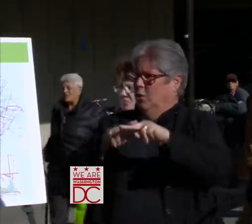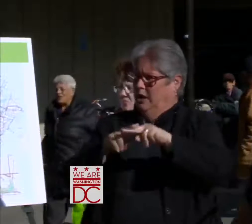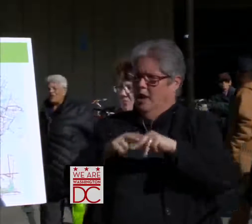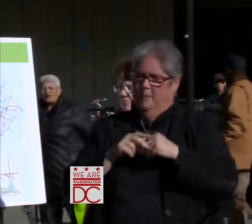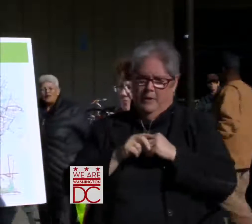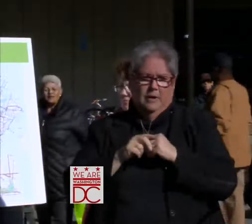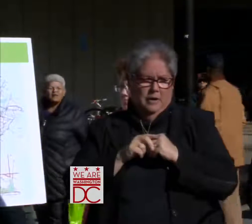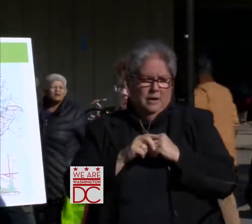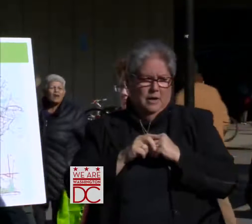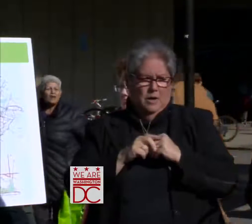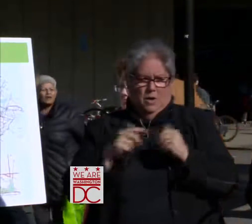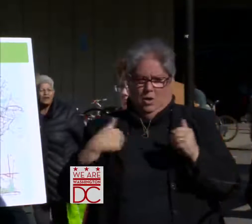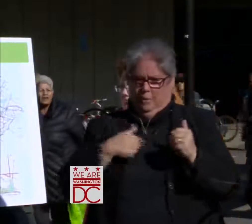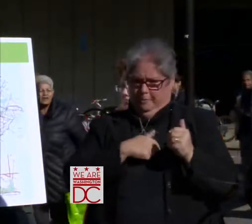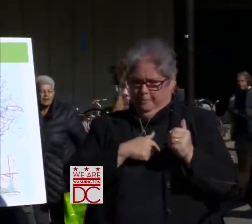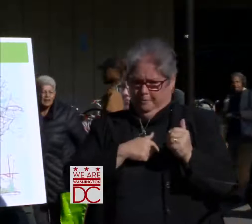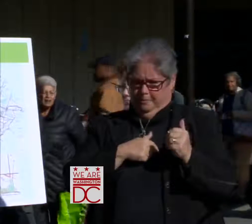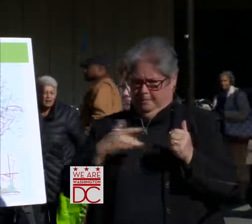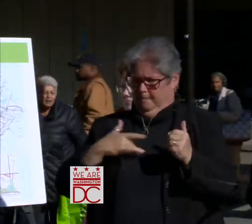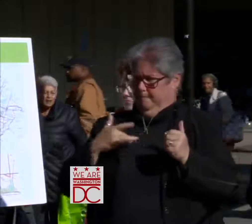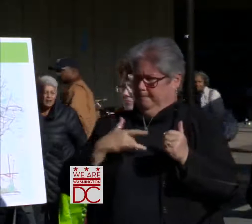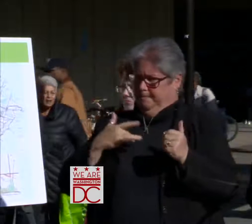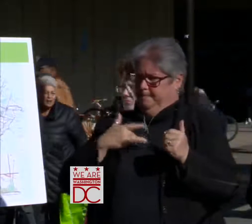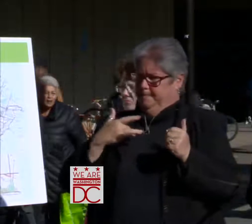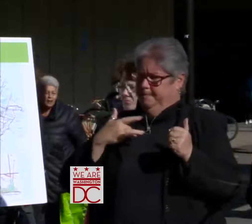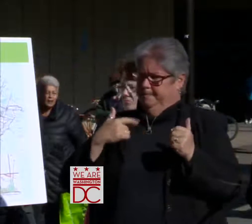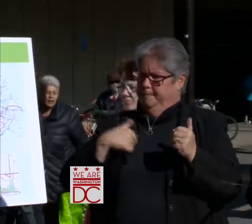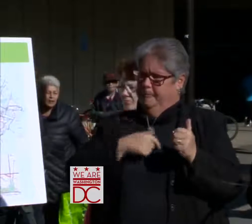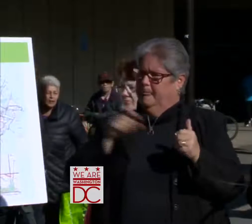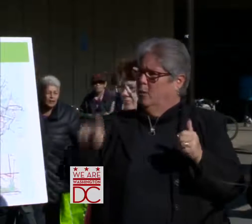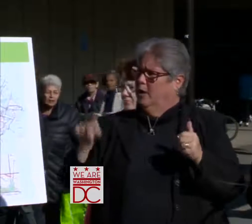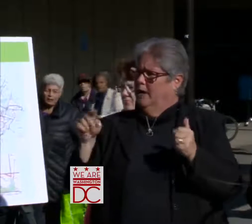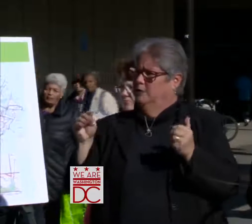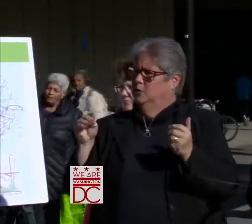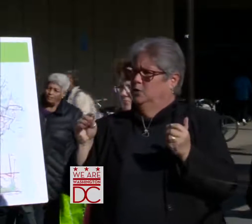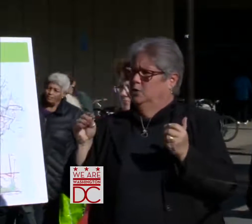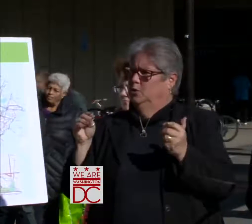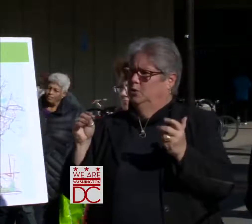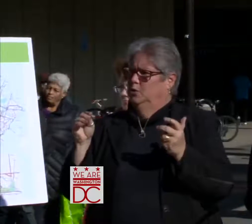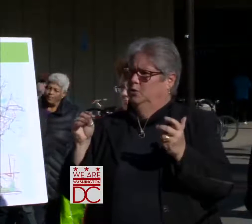YOU KNOW, AGAIN WE FEEL WE'VE GOT TO -- COSTS DO GO UP.